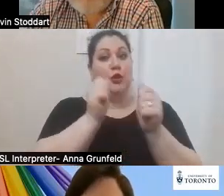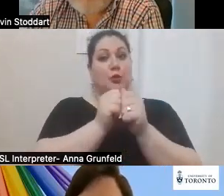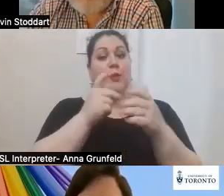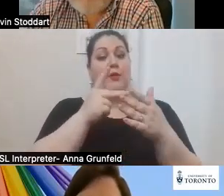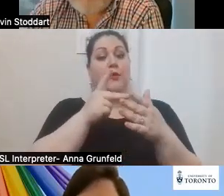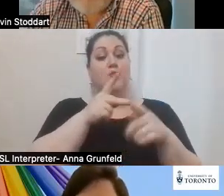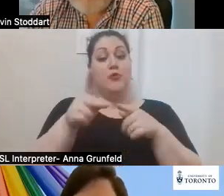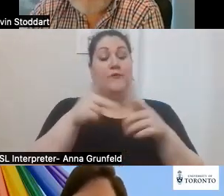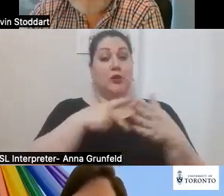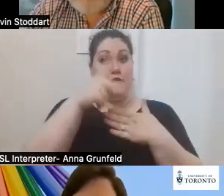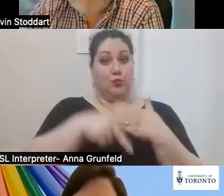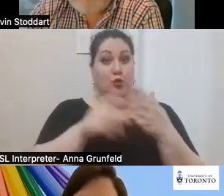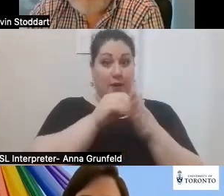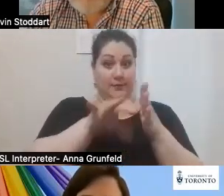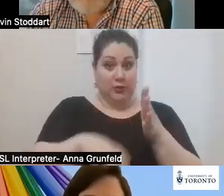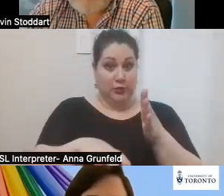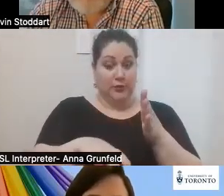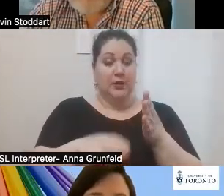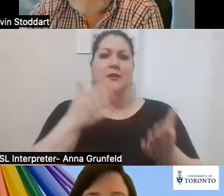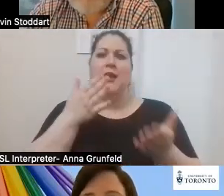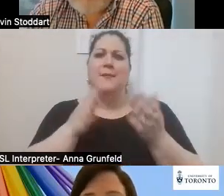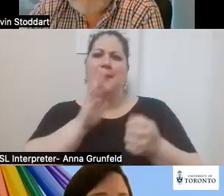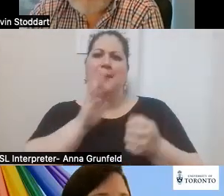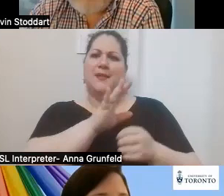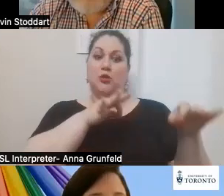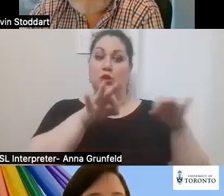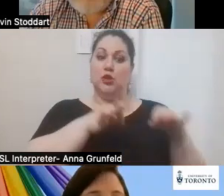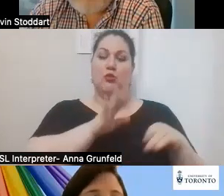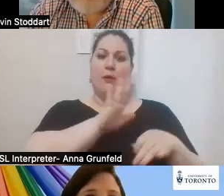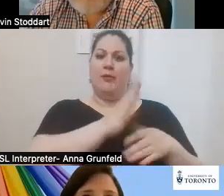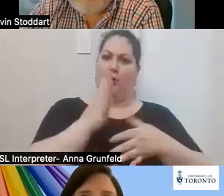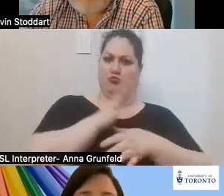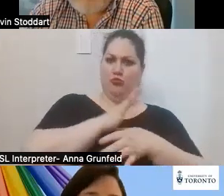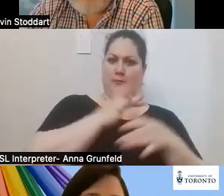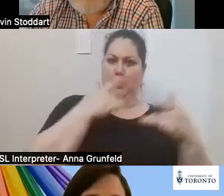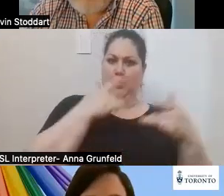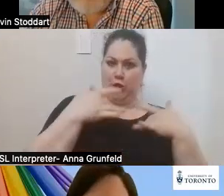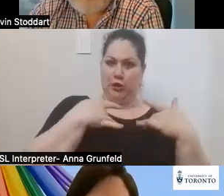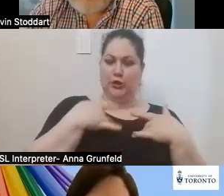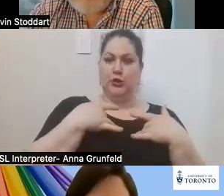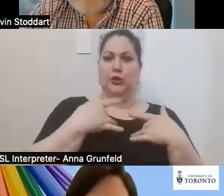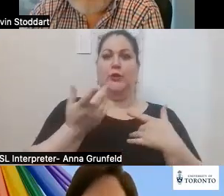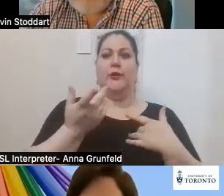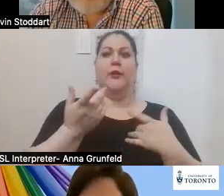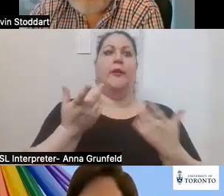describe their primary concerns whether it's in the documentation or in your intake appointment